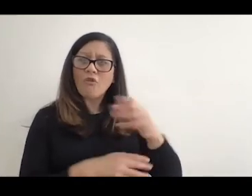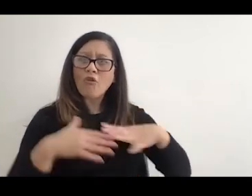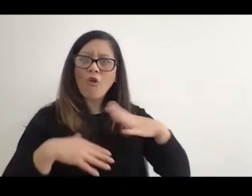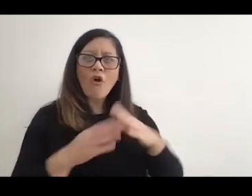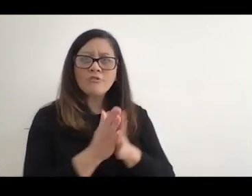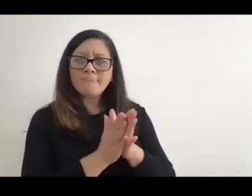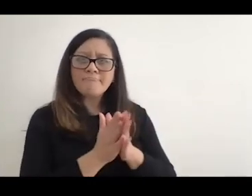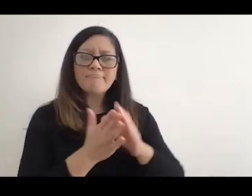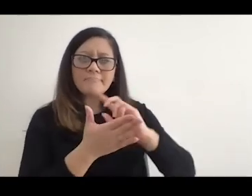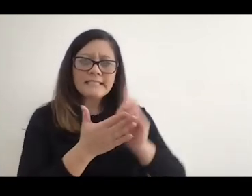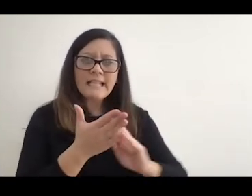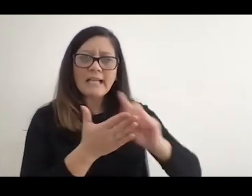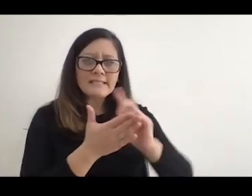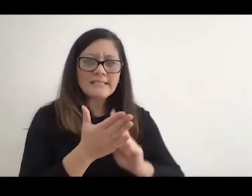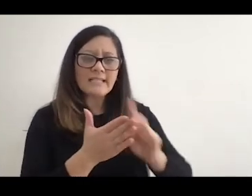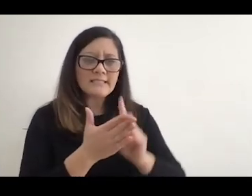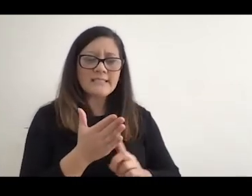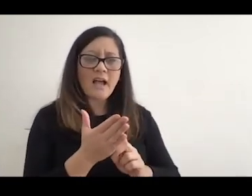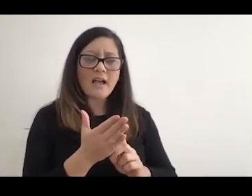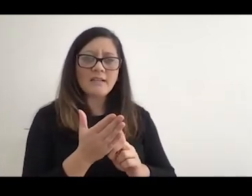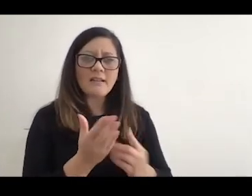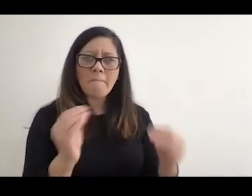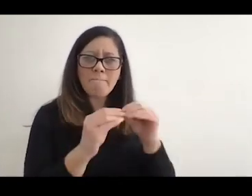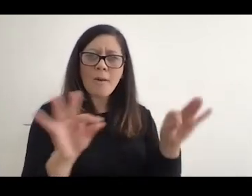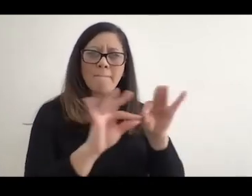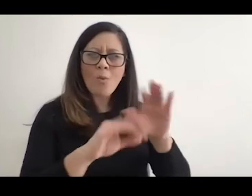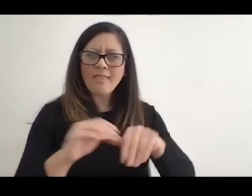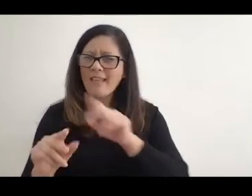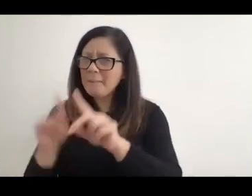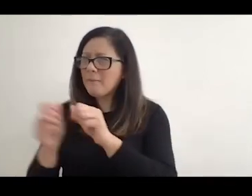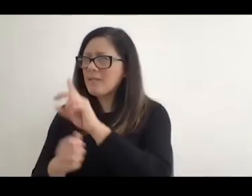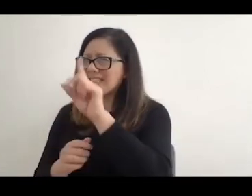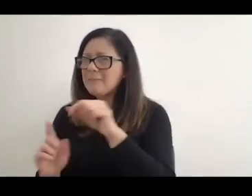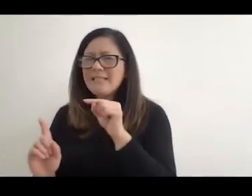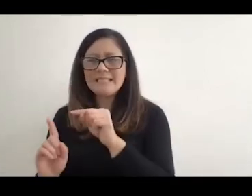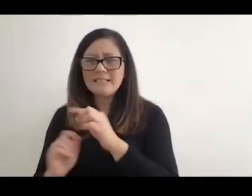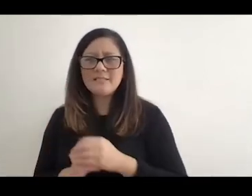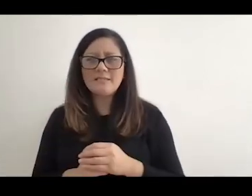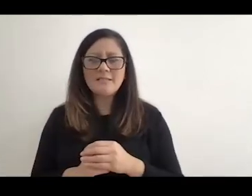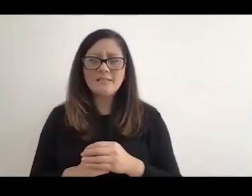dressing people with disabilities. The disability, fashion styling system and my styling